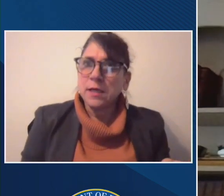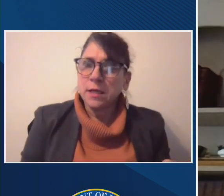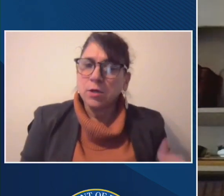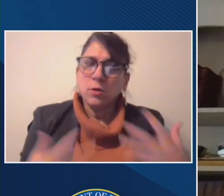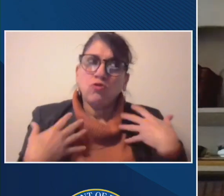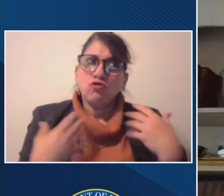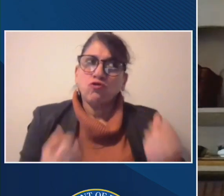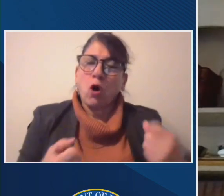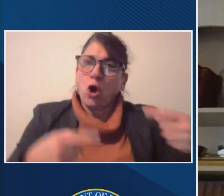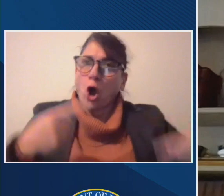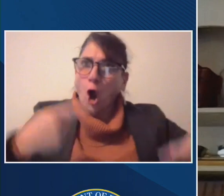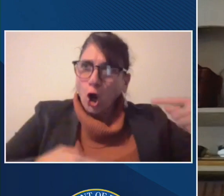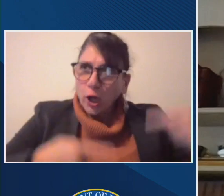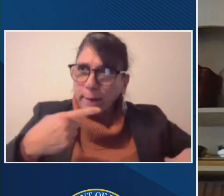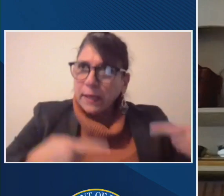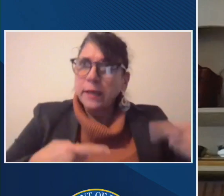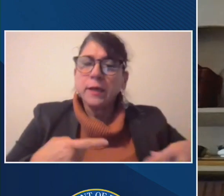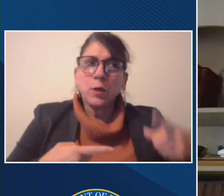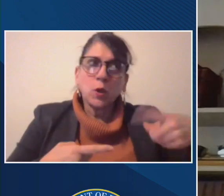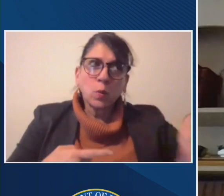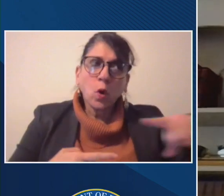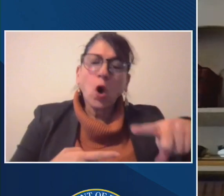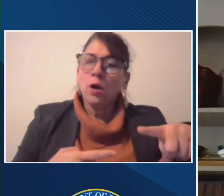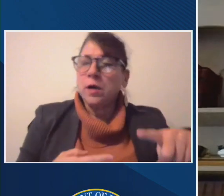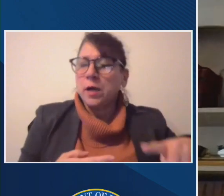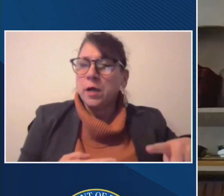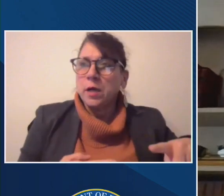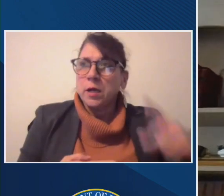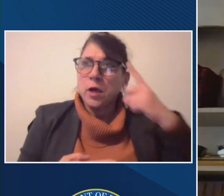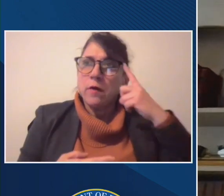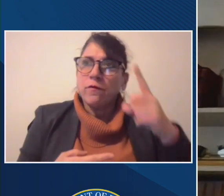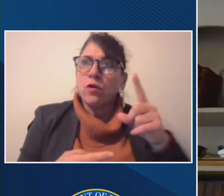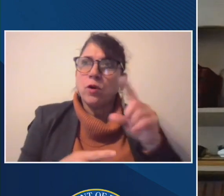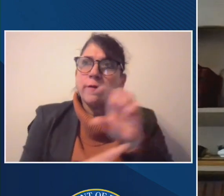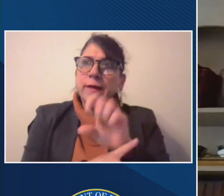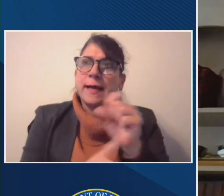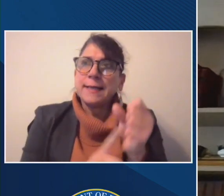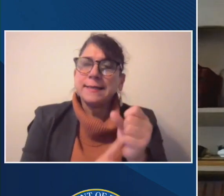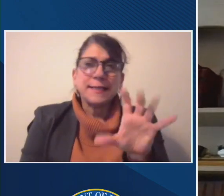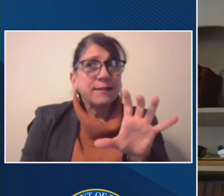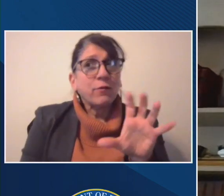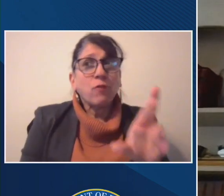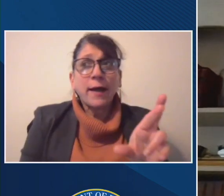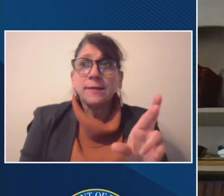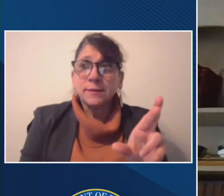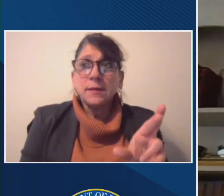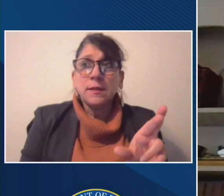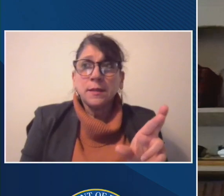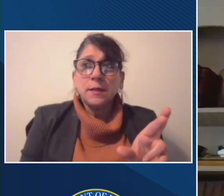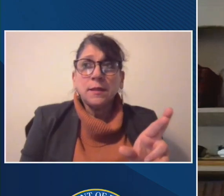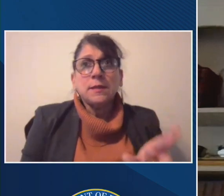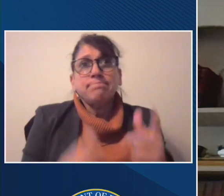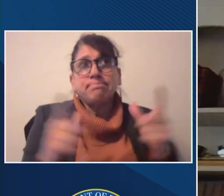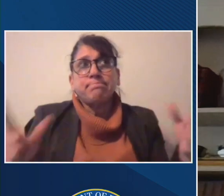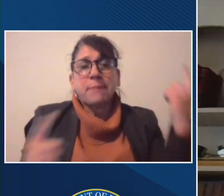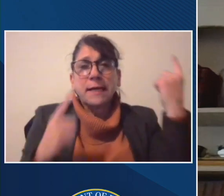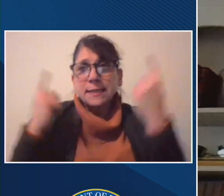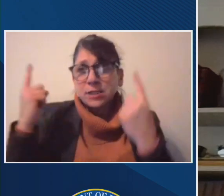everybody's made for the case that's the civil rights is certainly a huge consideration. Although there are